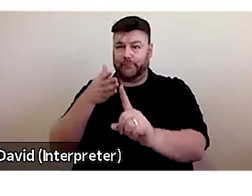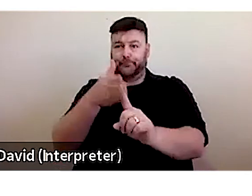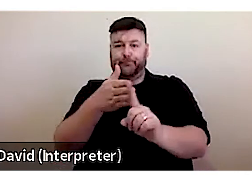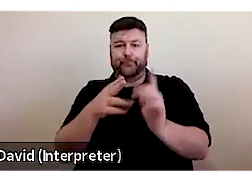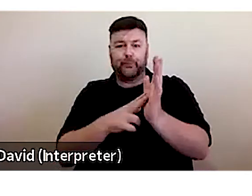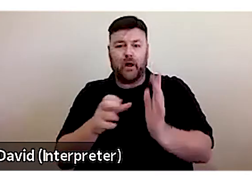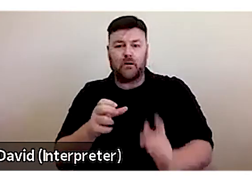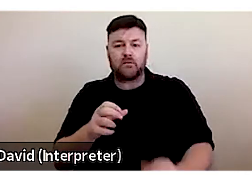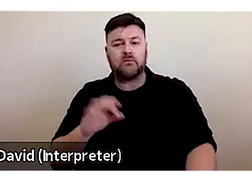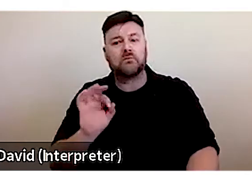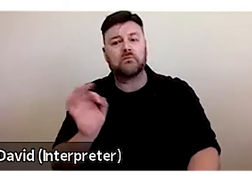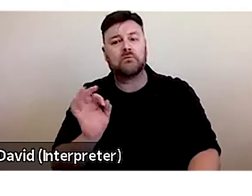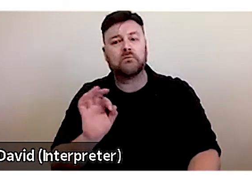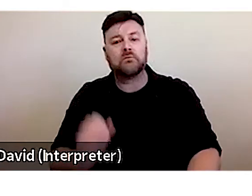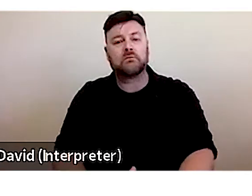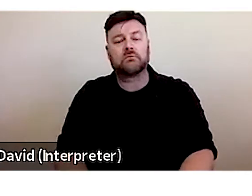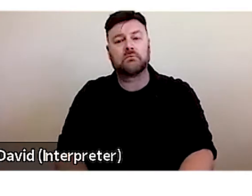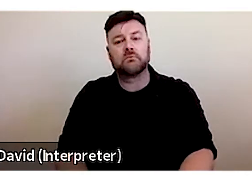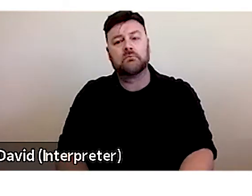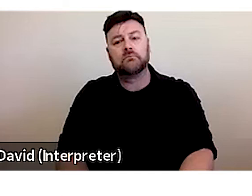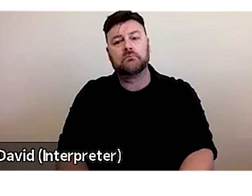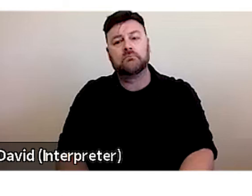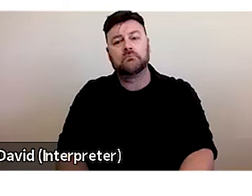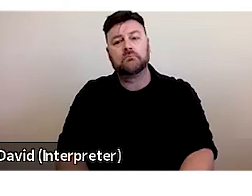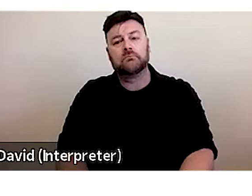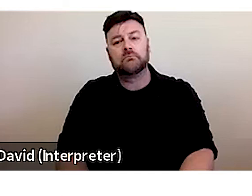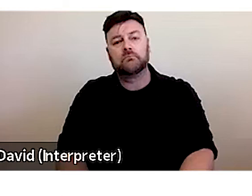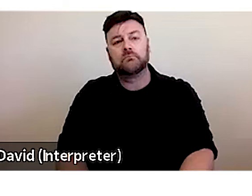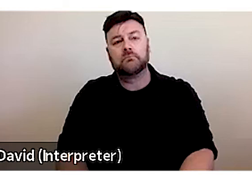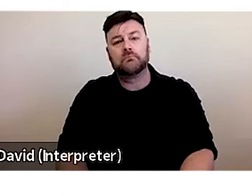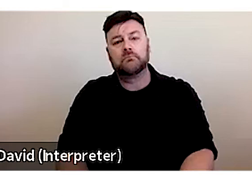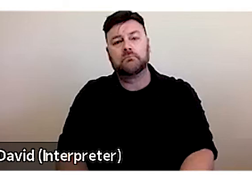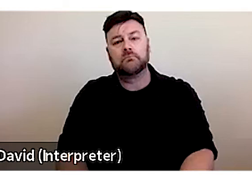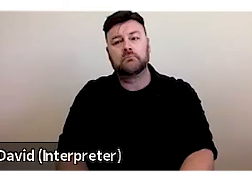This is a huge shame.